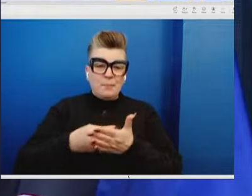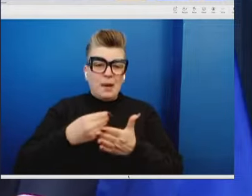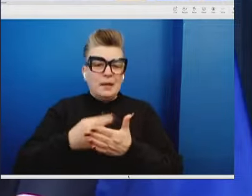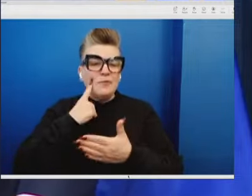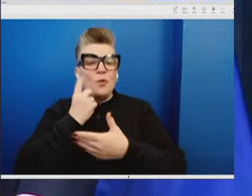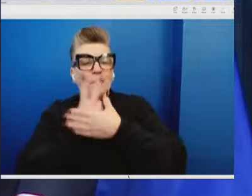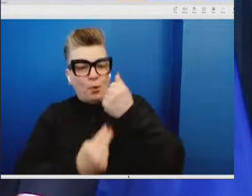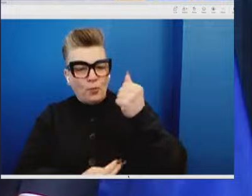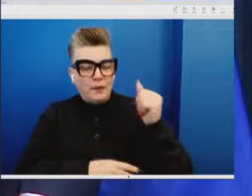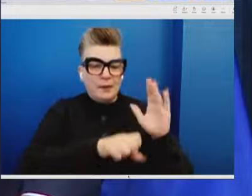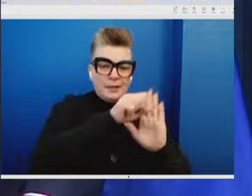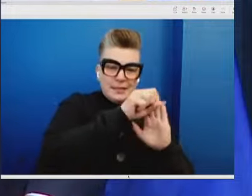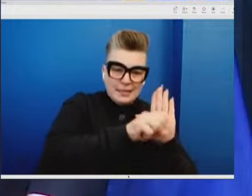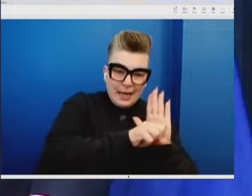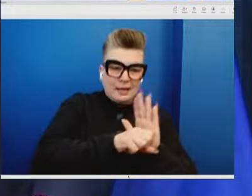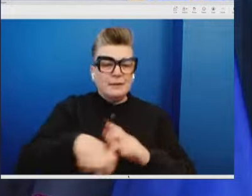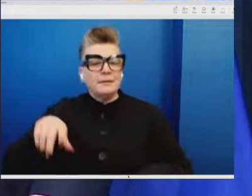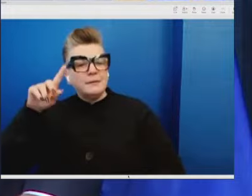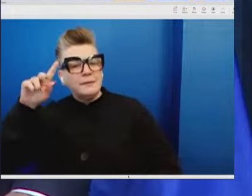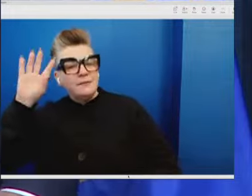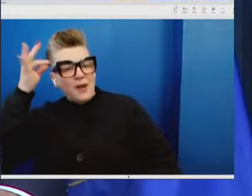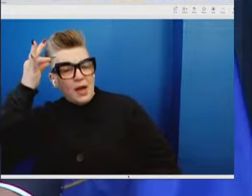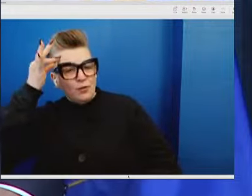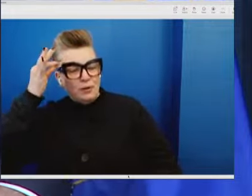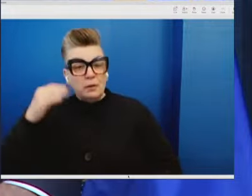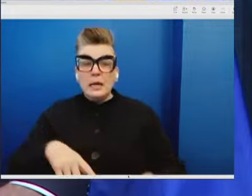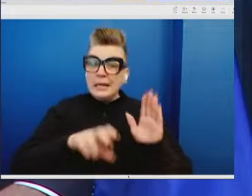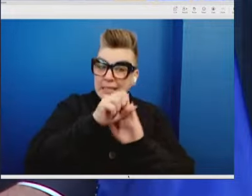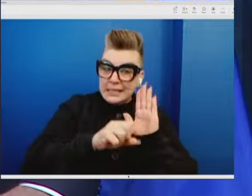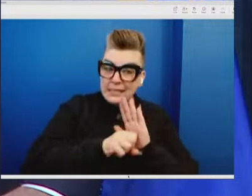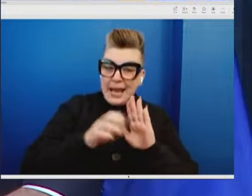actually prosper even better because there's money already in their hands with a grant.